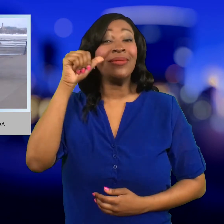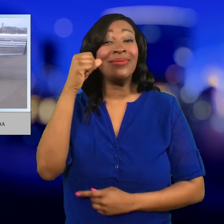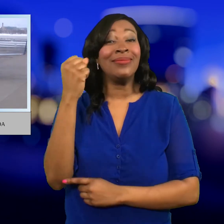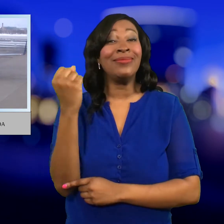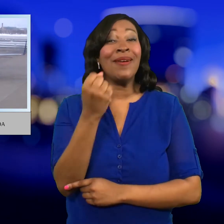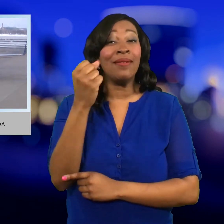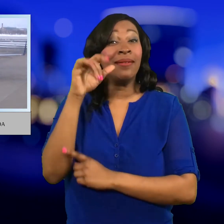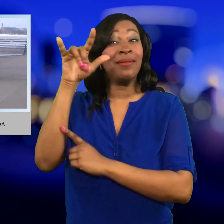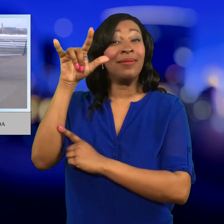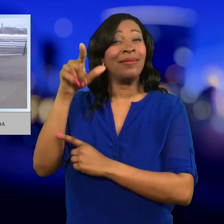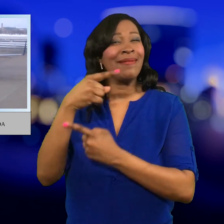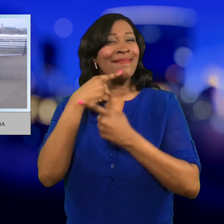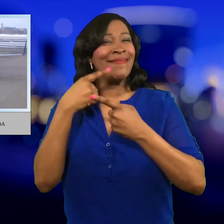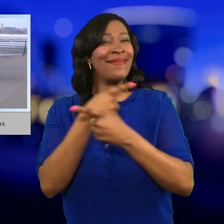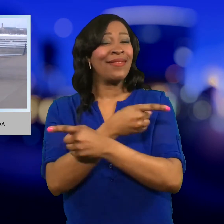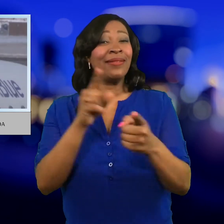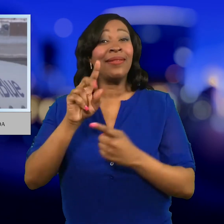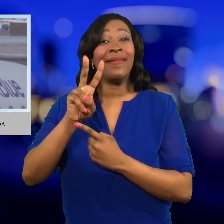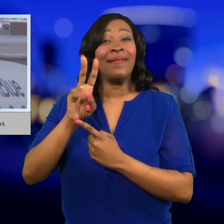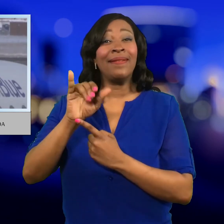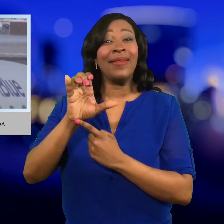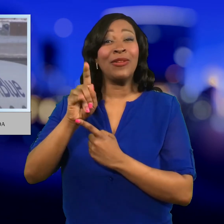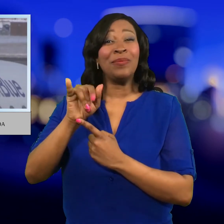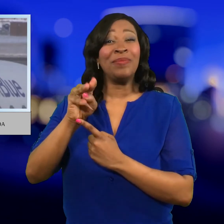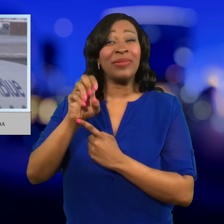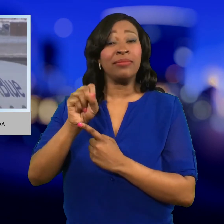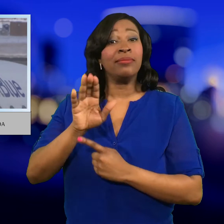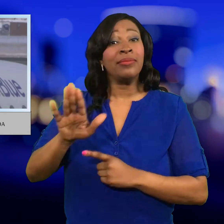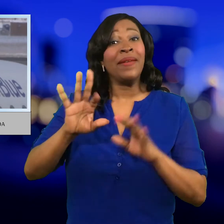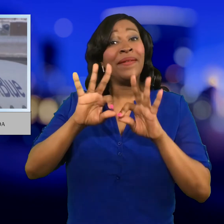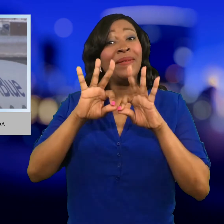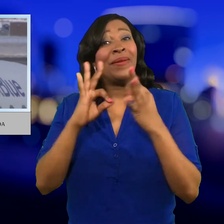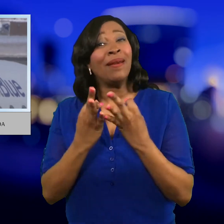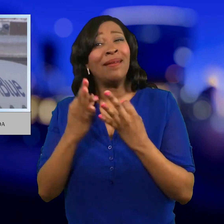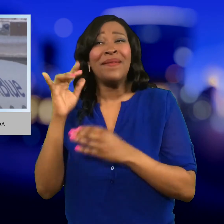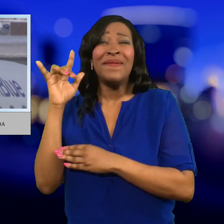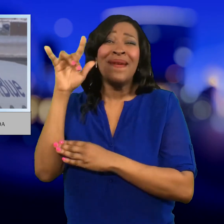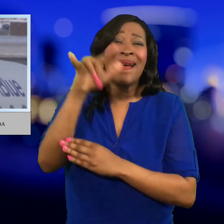The airline announced on Saturday that it is offering free flights for victims' families